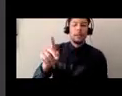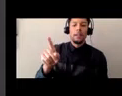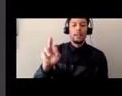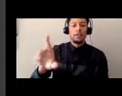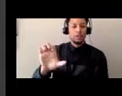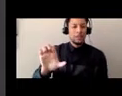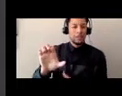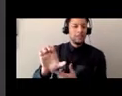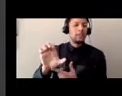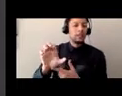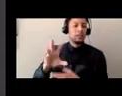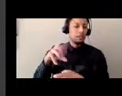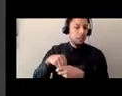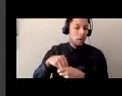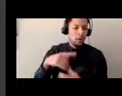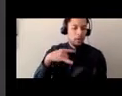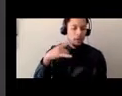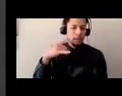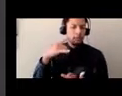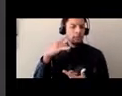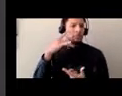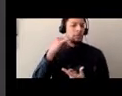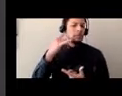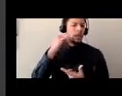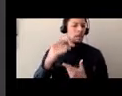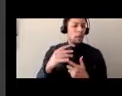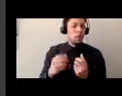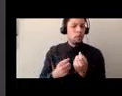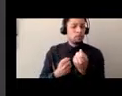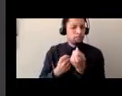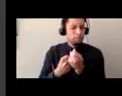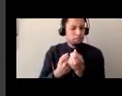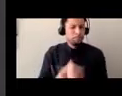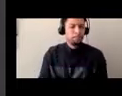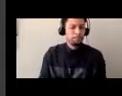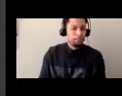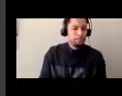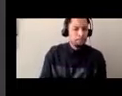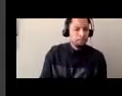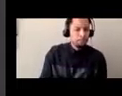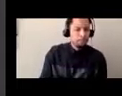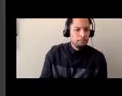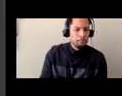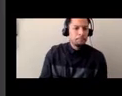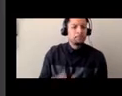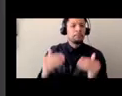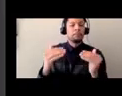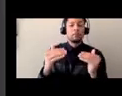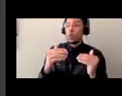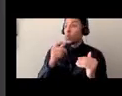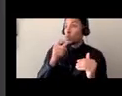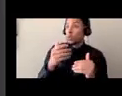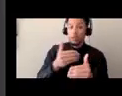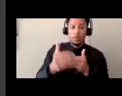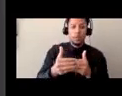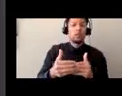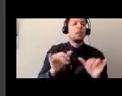Sharon, I think we're down to just about everyone. Brain injury coalition.